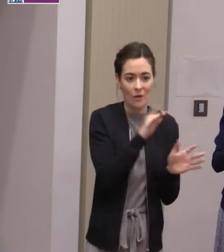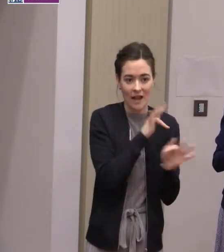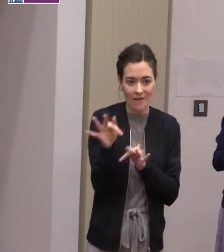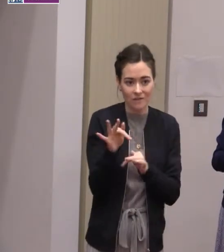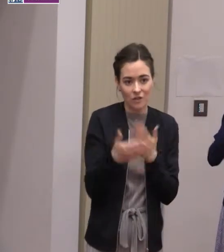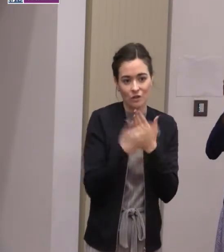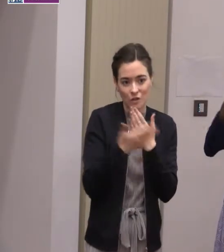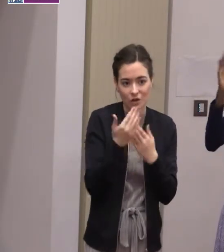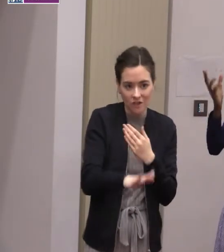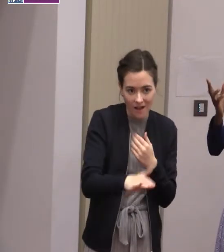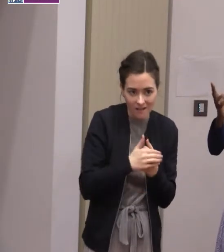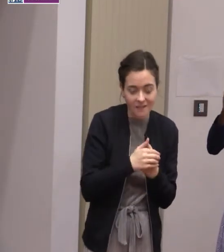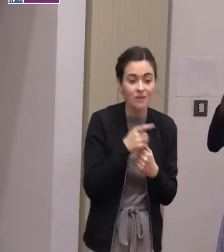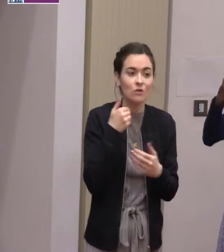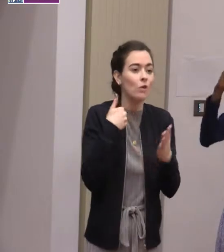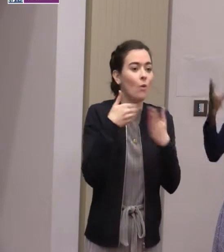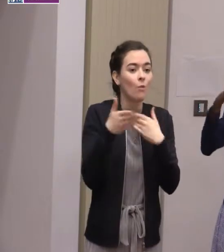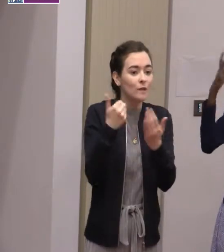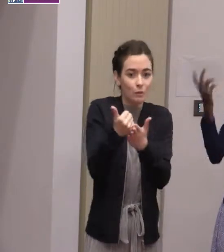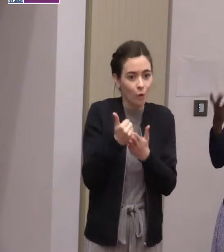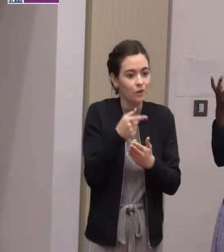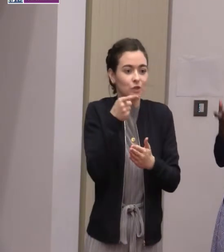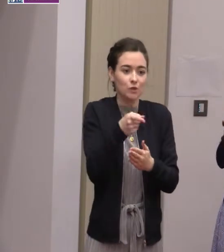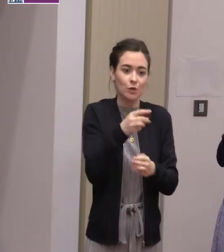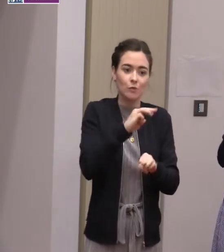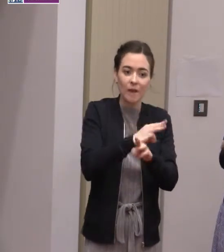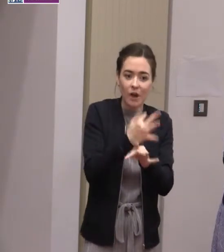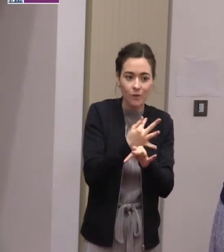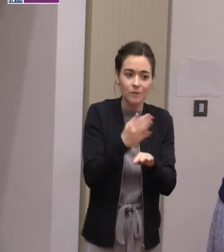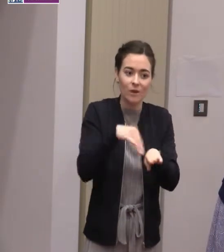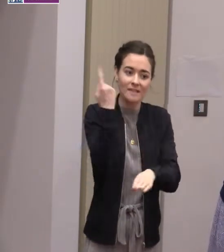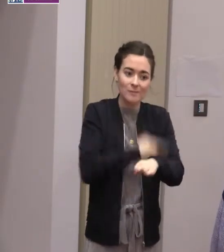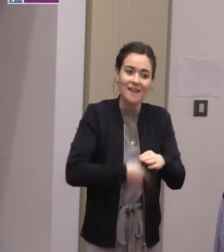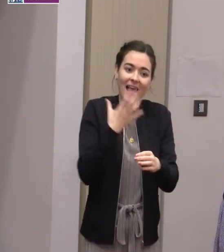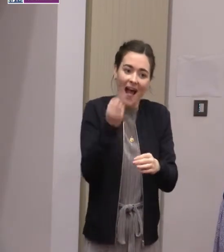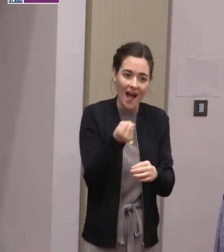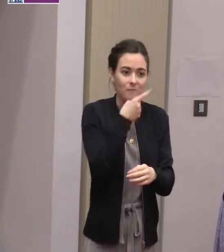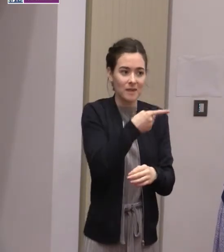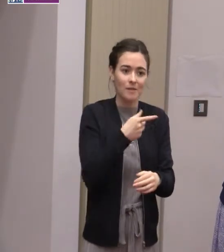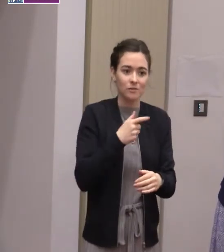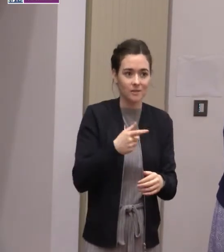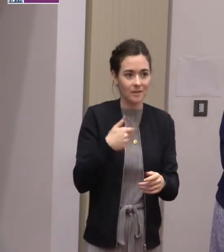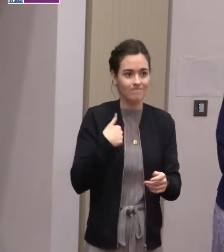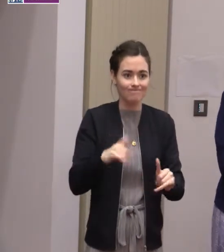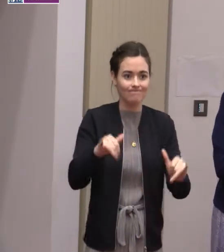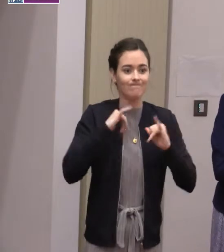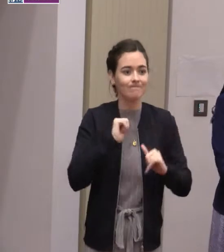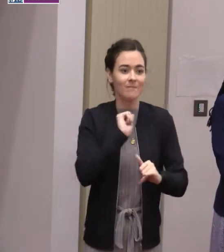LK, so what right, they have to raise in their family.